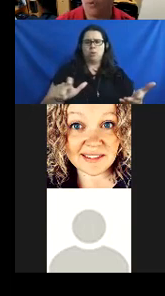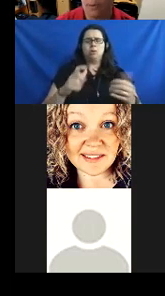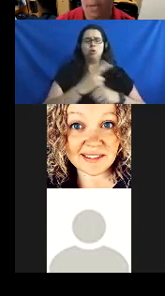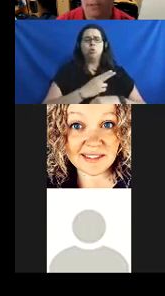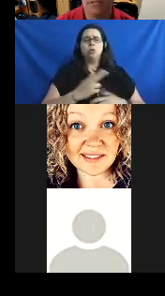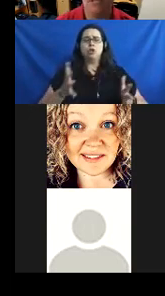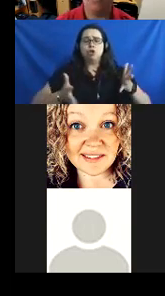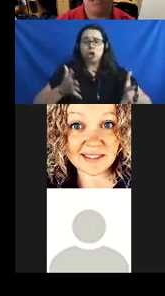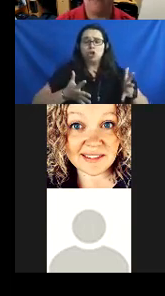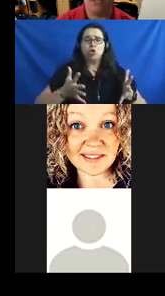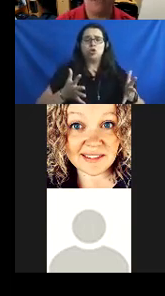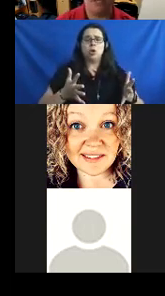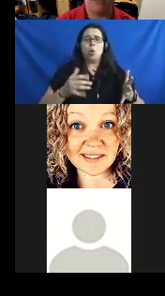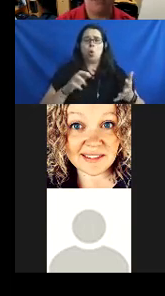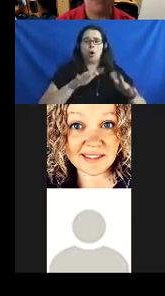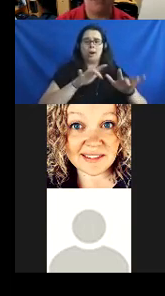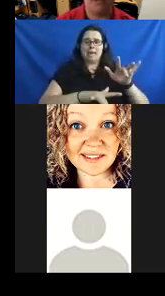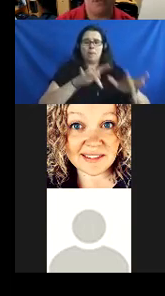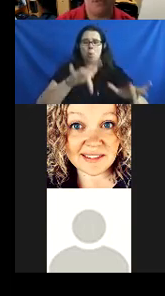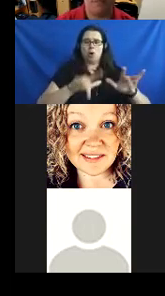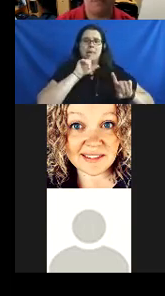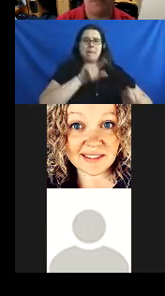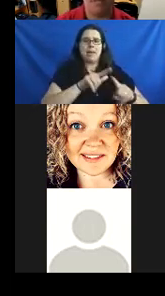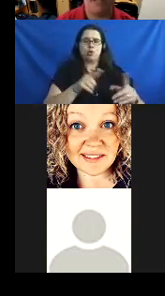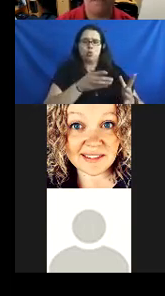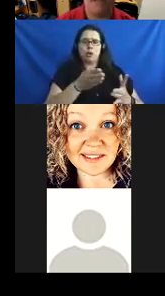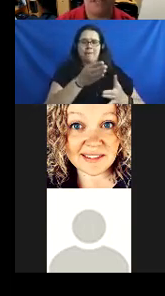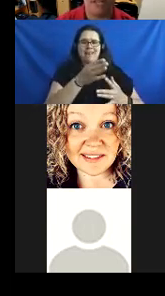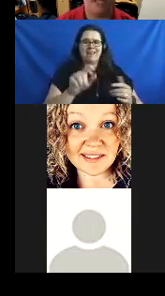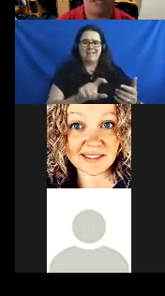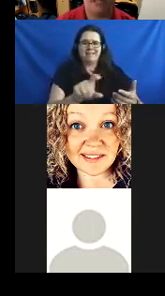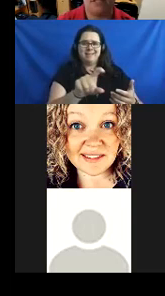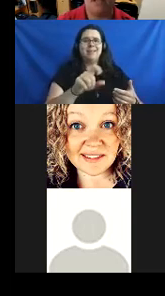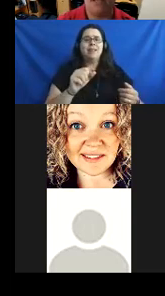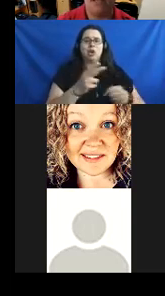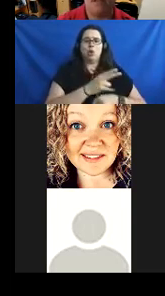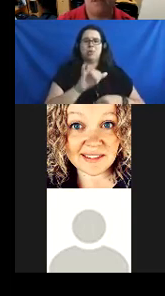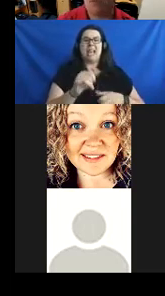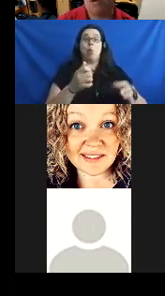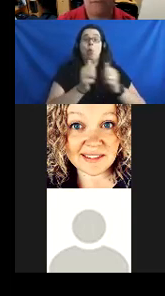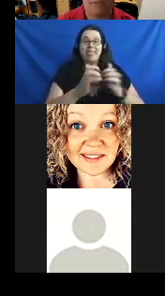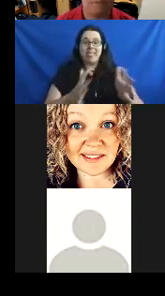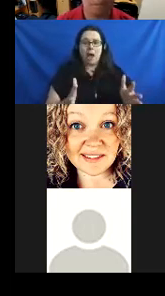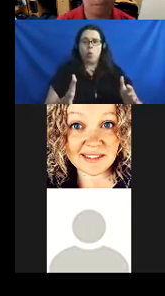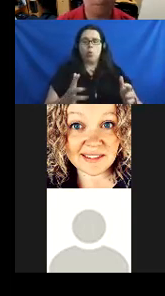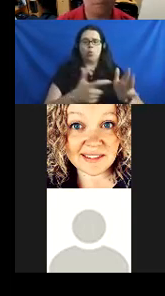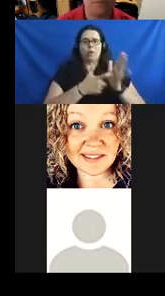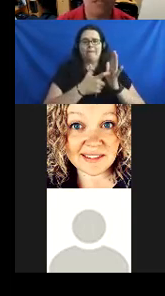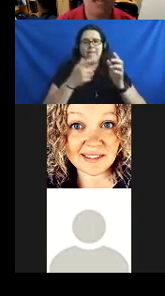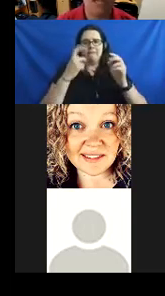COMMANDS TO NAVIGATE. THEY WOULD USE A METHOD OF NAVIGATING THAT DOESN'T REQUIRE VISION.